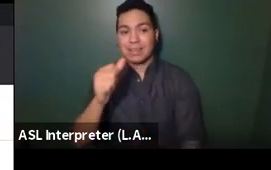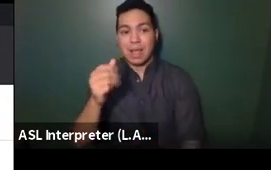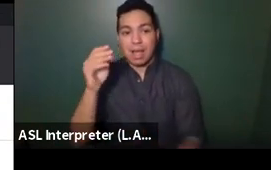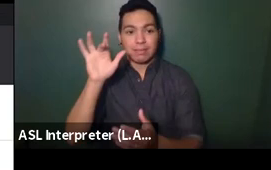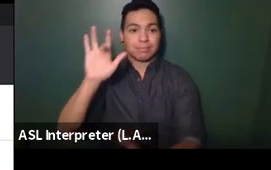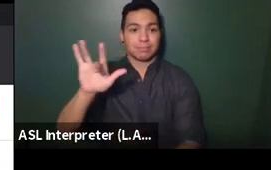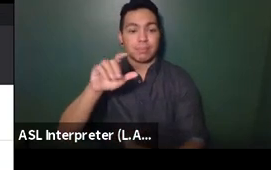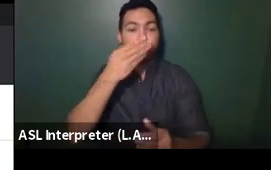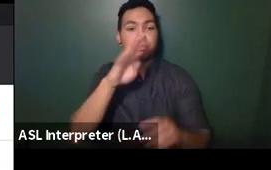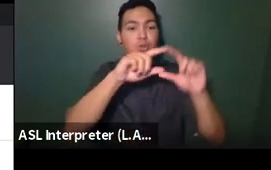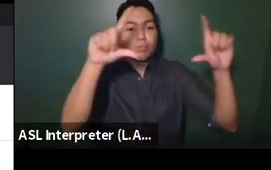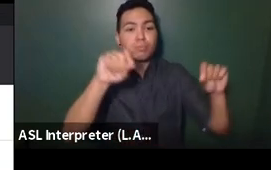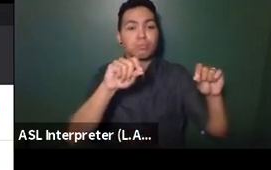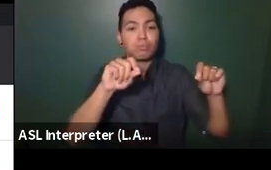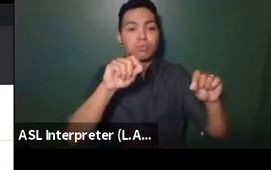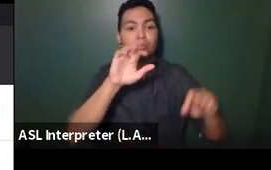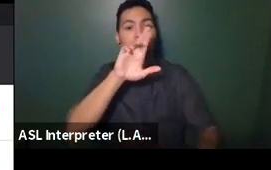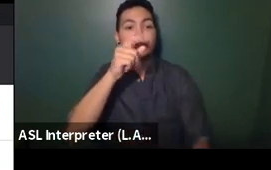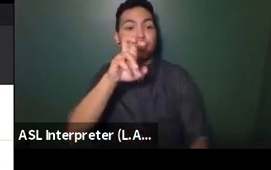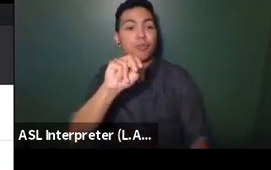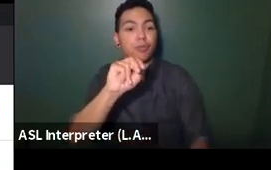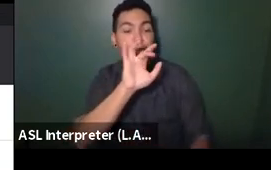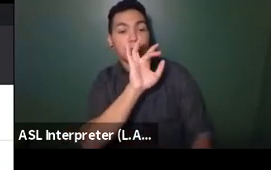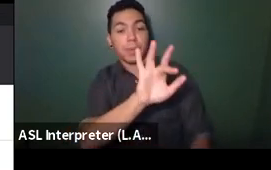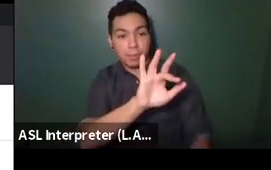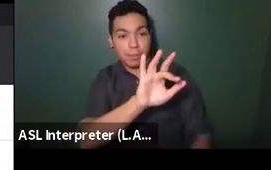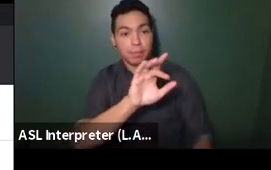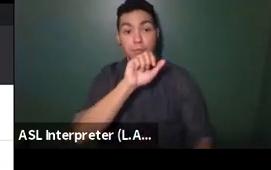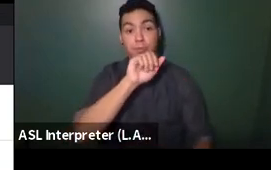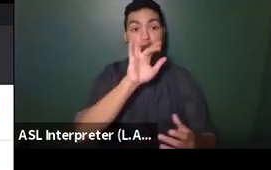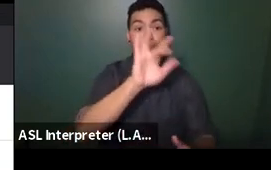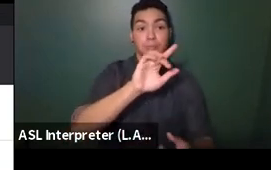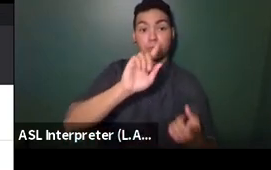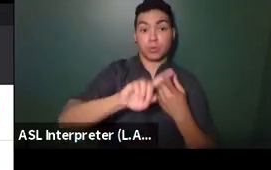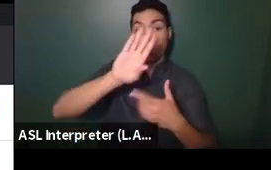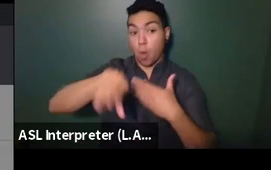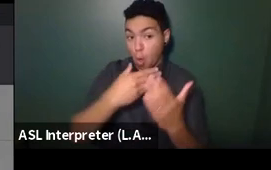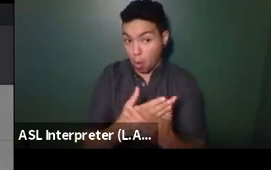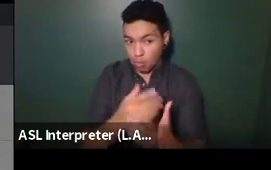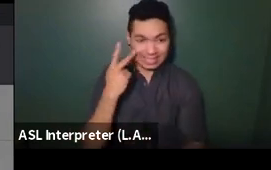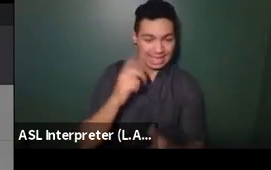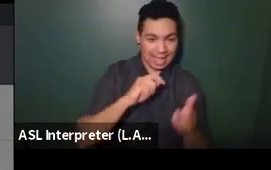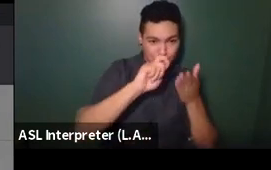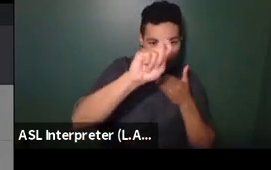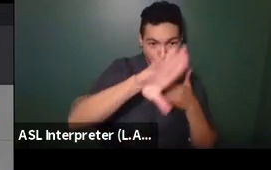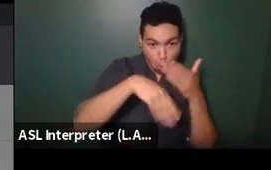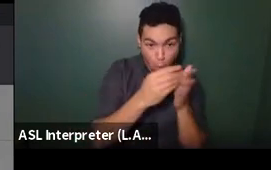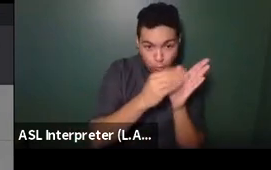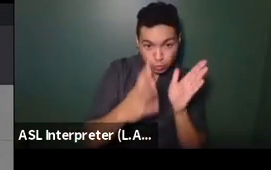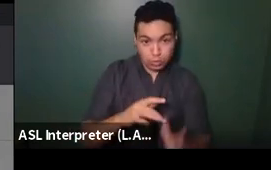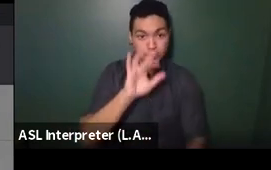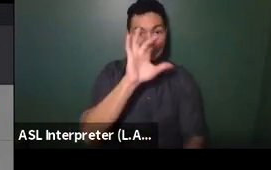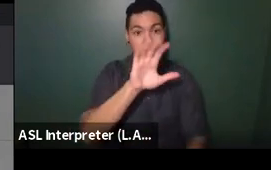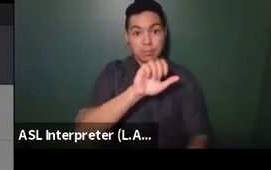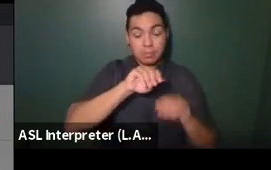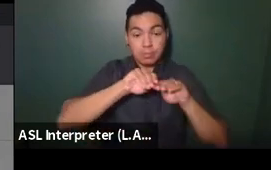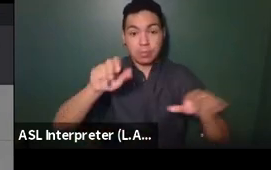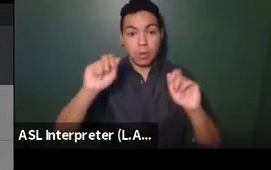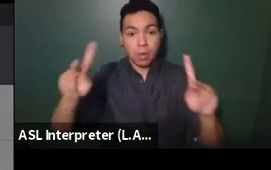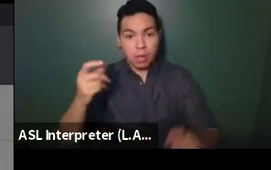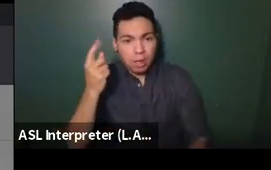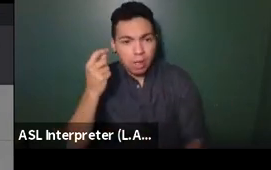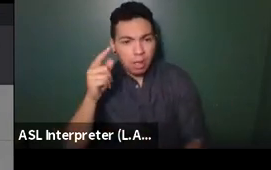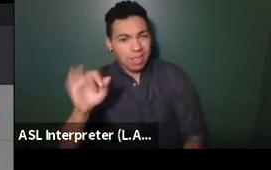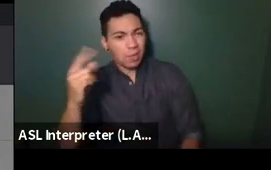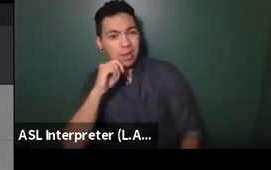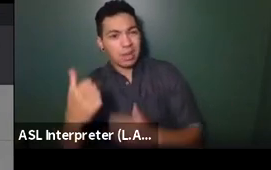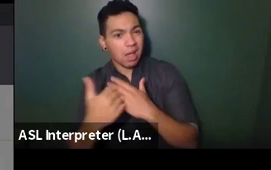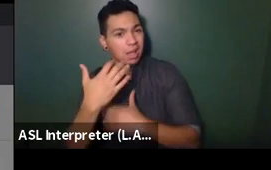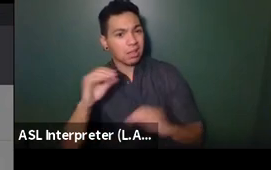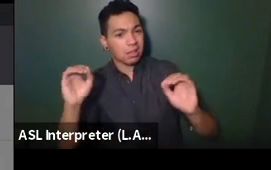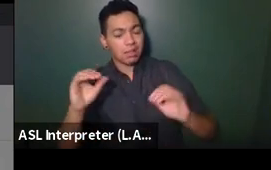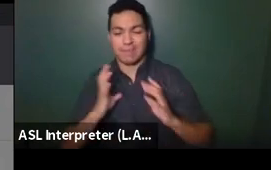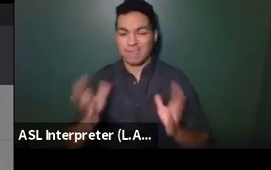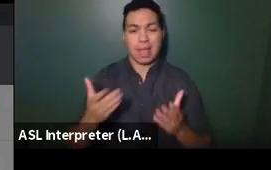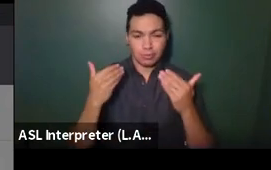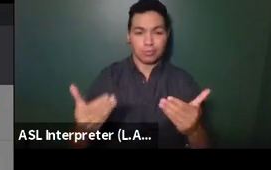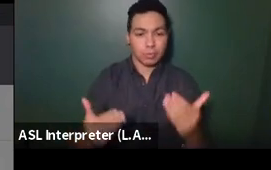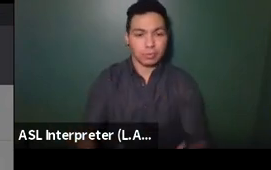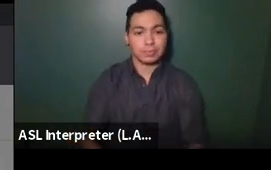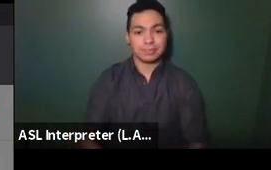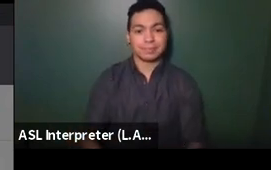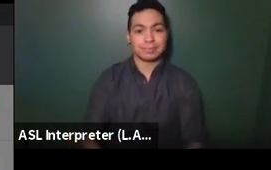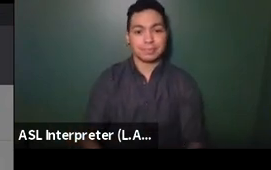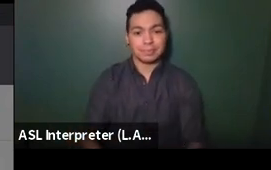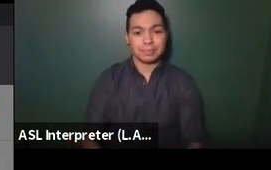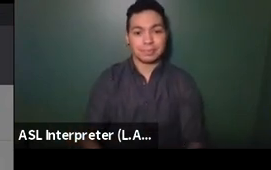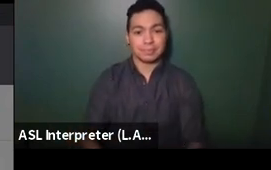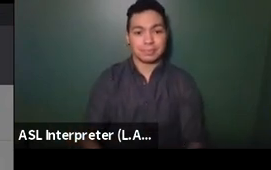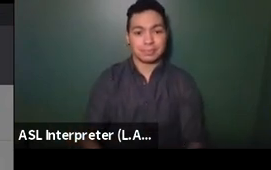Katherine Livick - ESD 112: And so I can hit Return to all students. I've selected all students. I'm returning them all. And they're like, well, this one didn't even submit hers. It's fine. Don't worry about it. And in this case, I'm just going to return it.